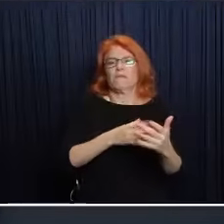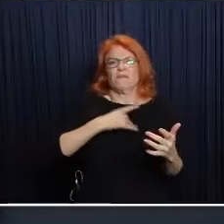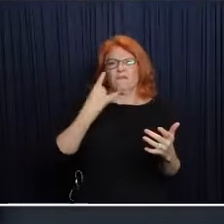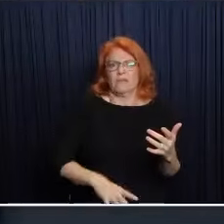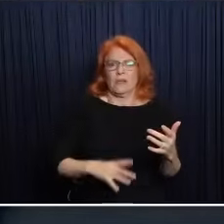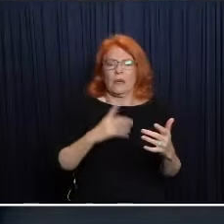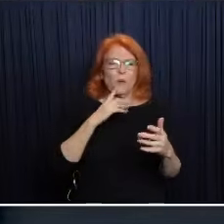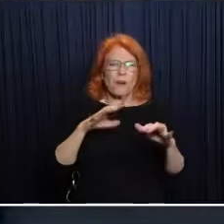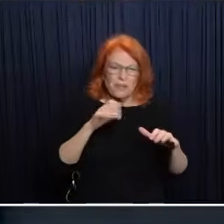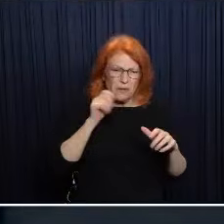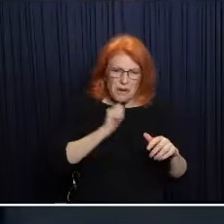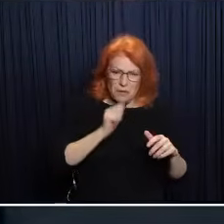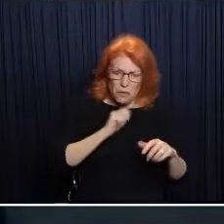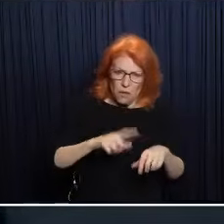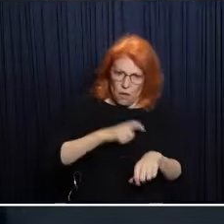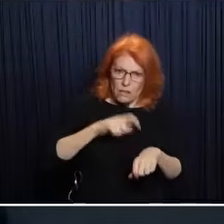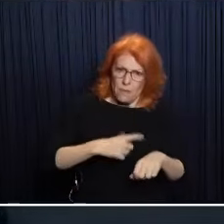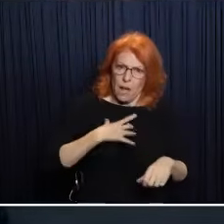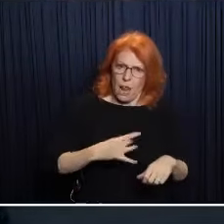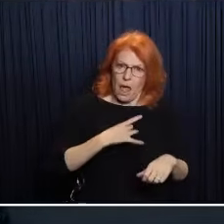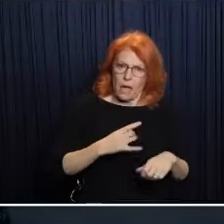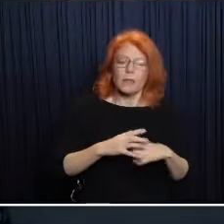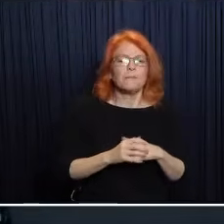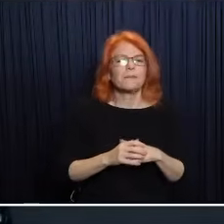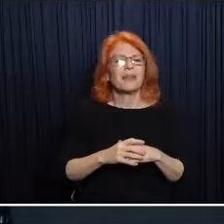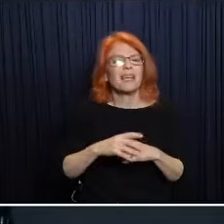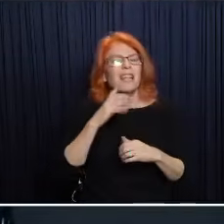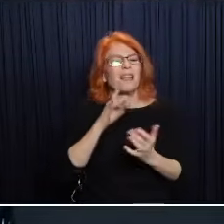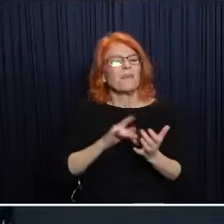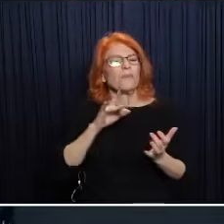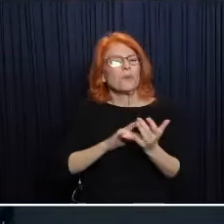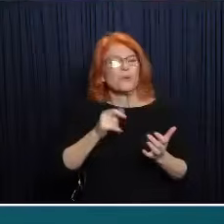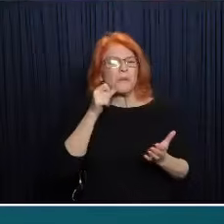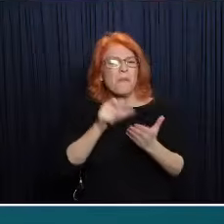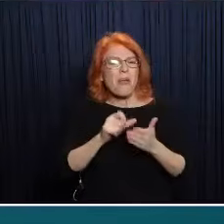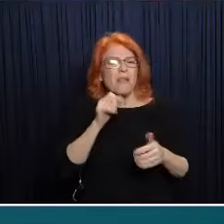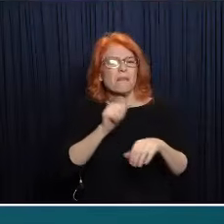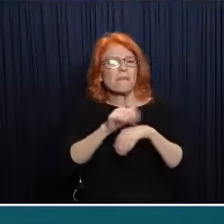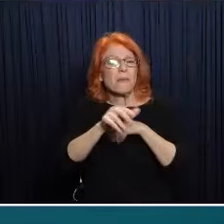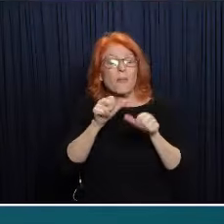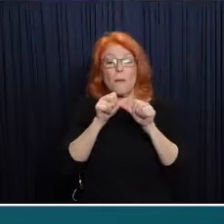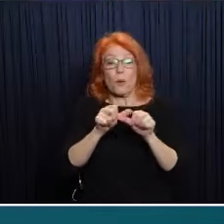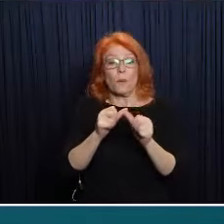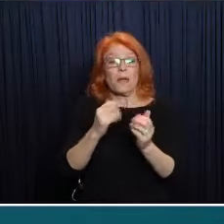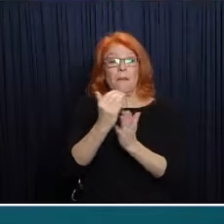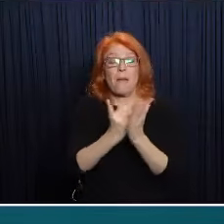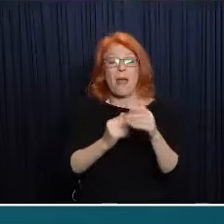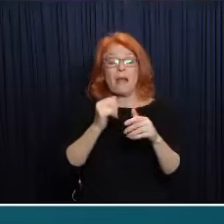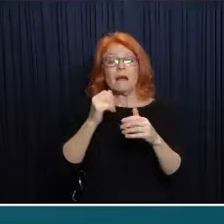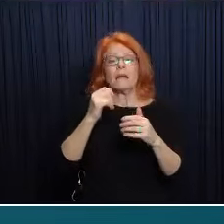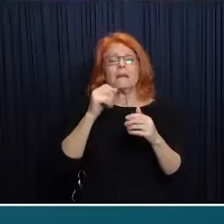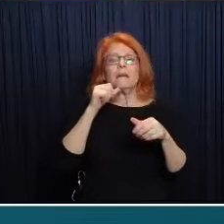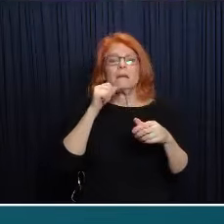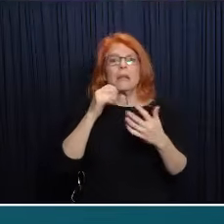VOTING VERY POPULAR. HOW WOULD YOU DEAL WITH A BACKLASH WHEN PEOPLE SAY WAIT A SECOND.